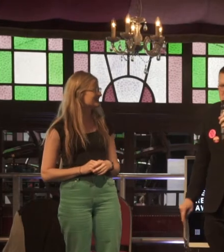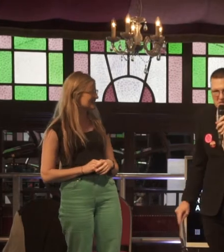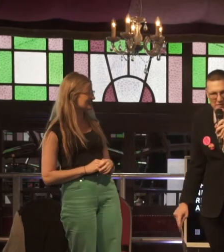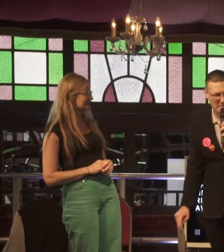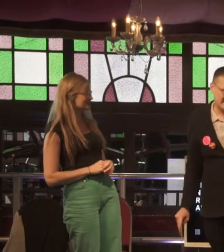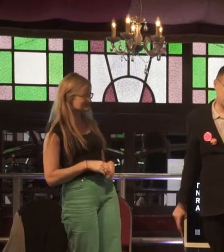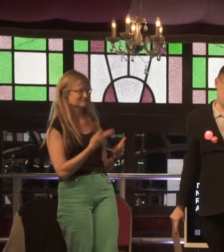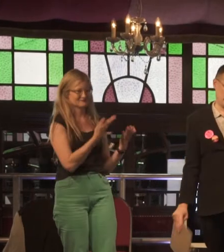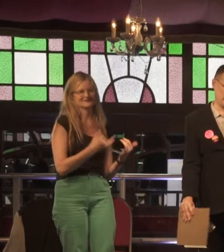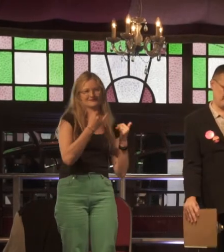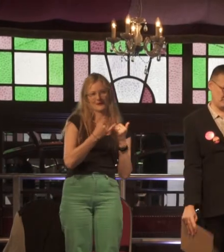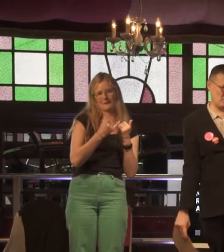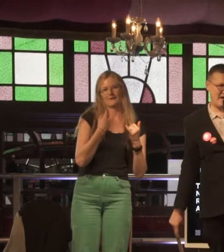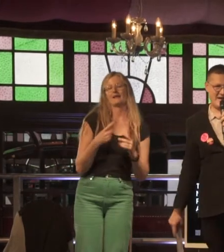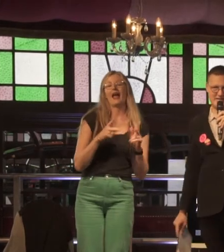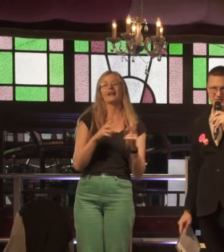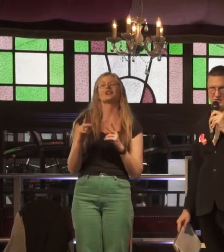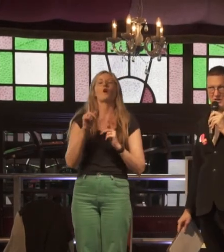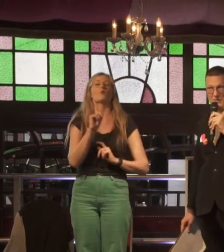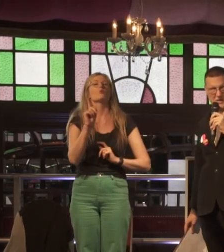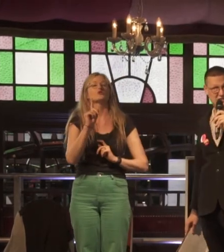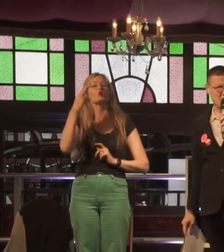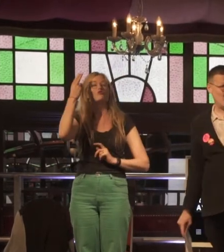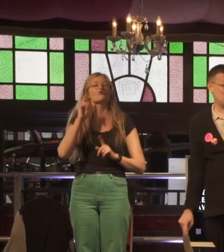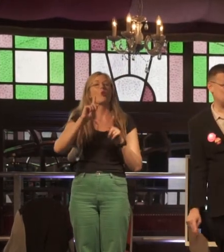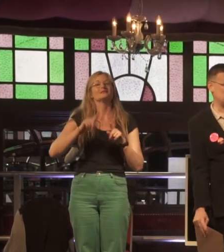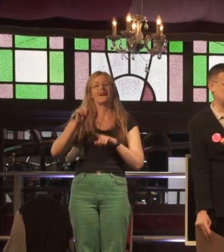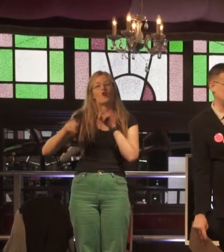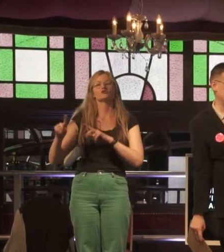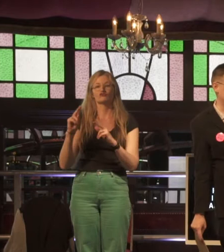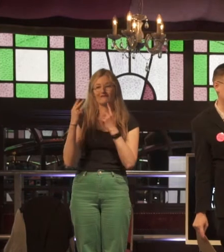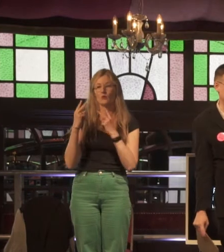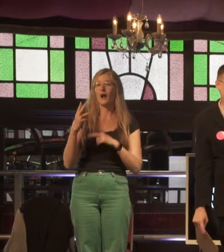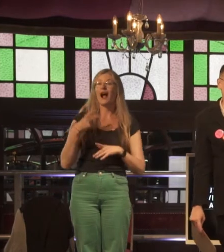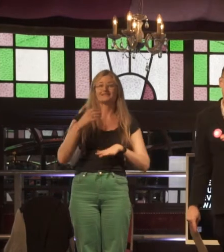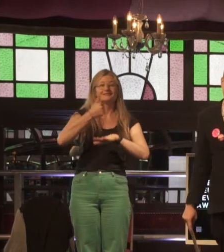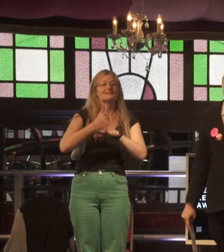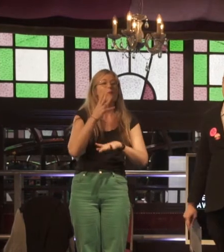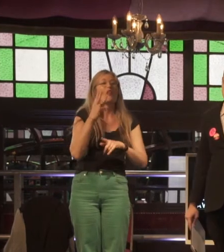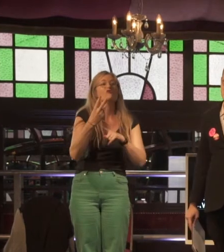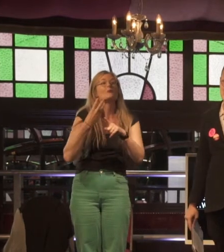Yes, I'm Simon. I'm the editor of Neurodiverse Review. And three weeks ago, this site didn't exist.